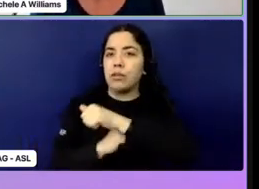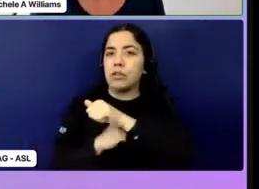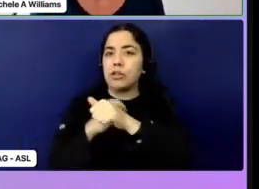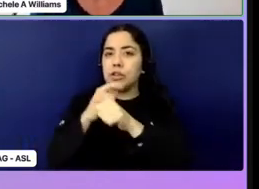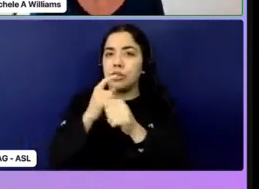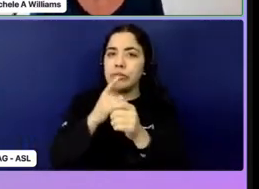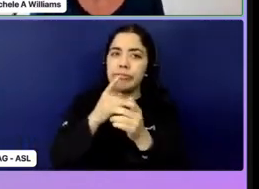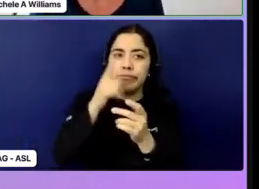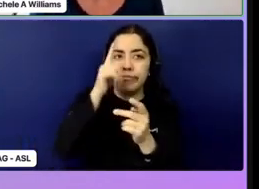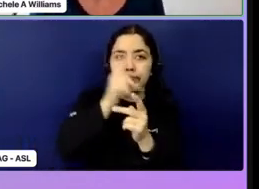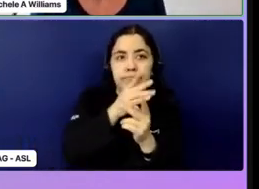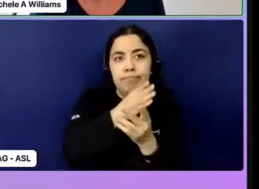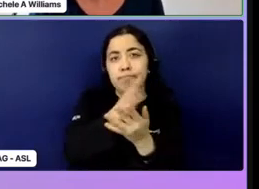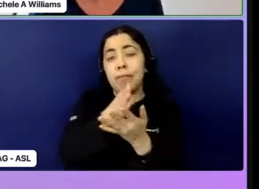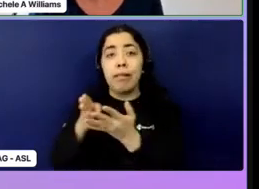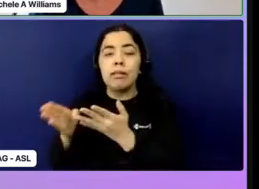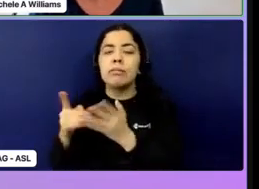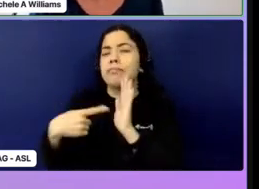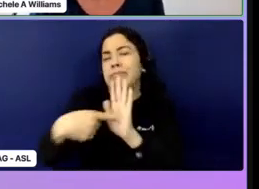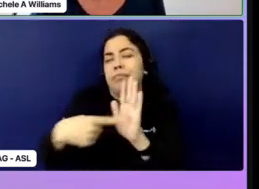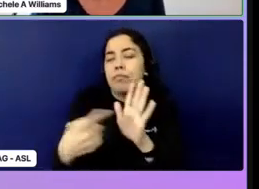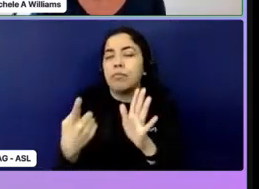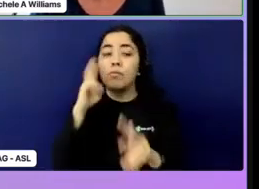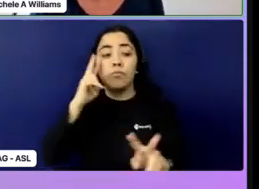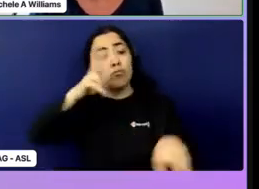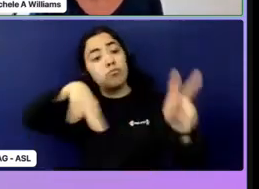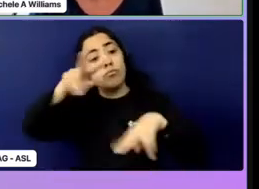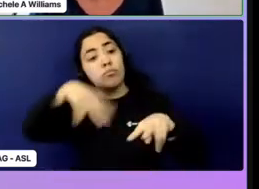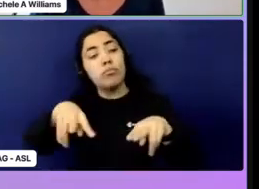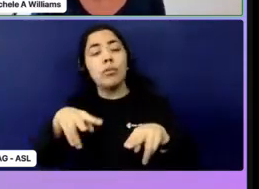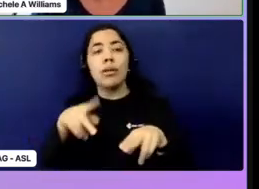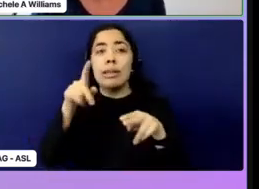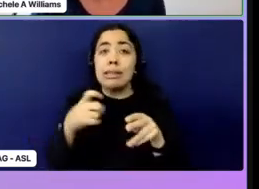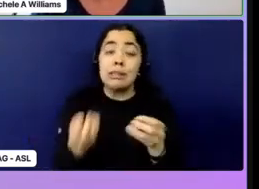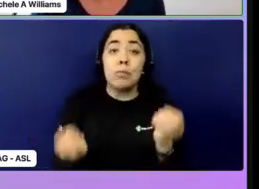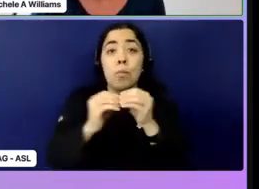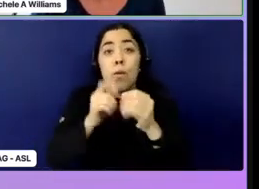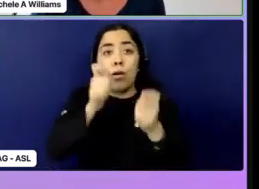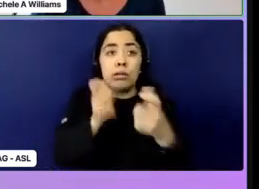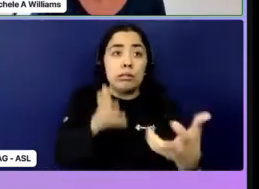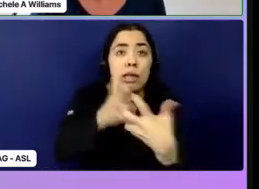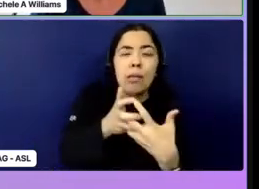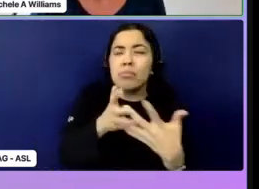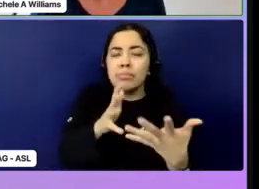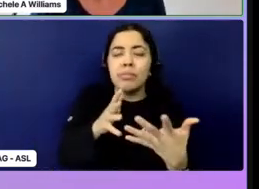towards the end, but also note that particularly when we are talking about foundational methods like